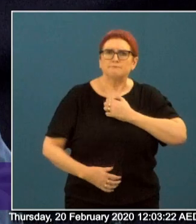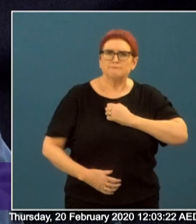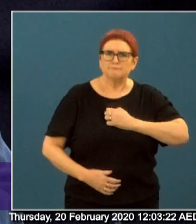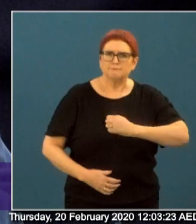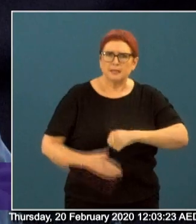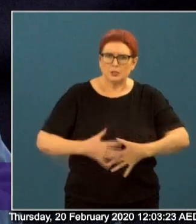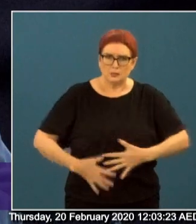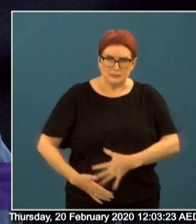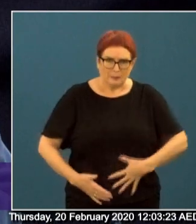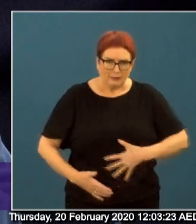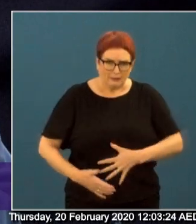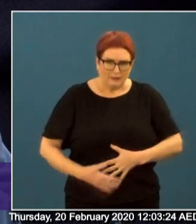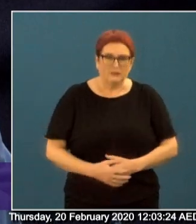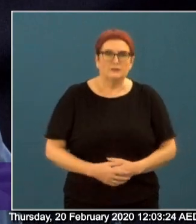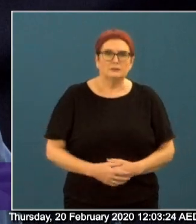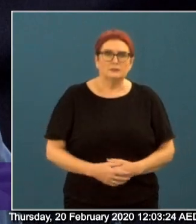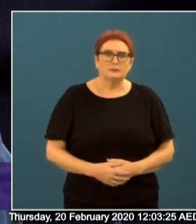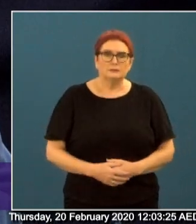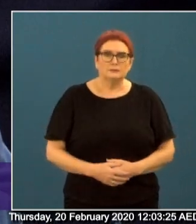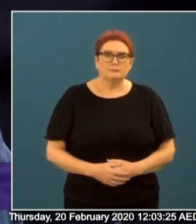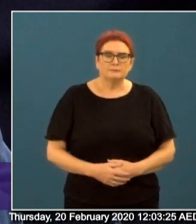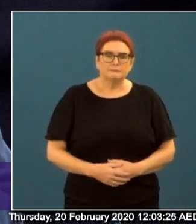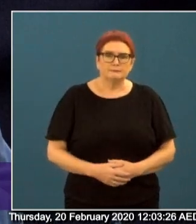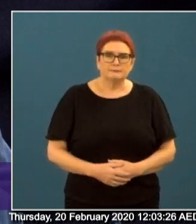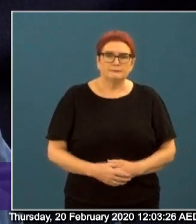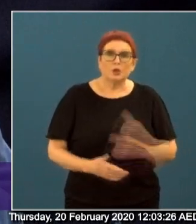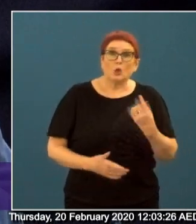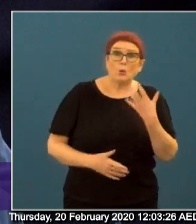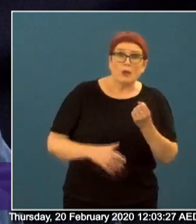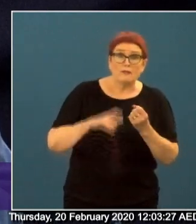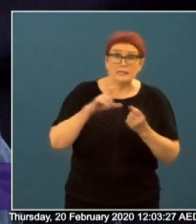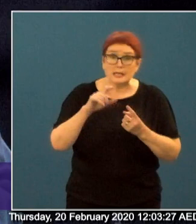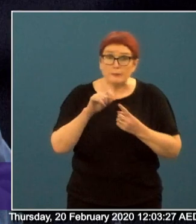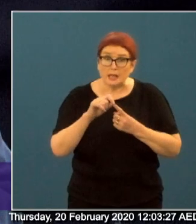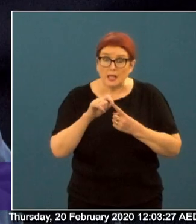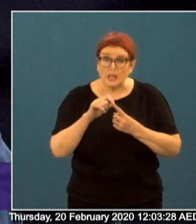And particularly for people with cerebral palsy, but also other conditions,